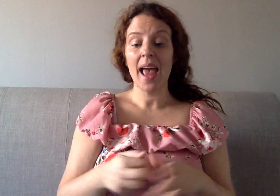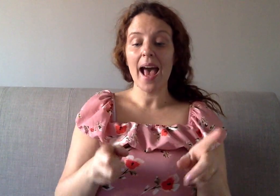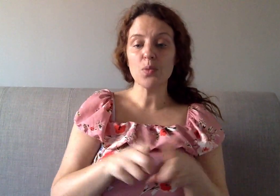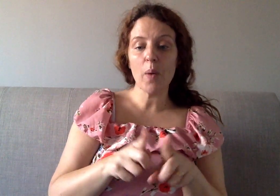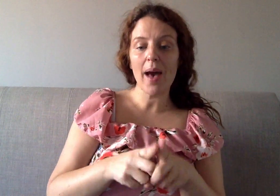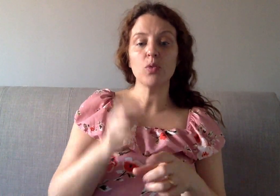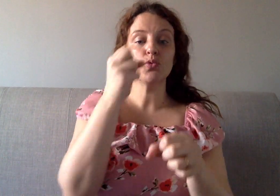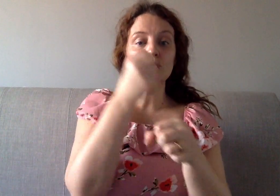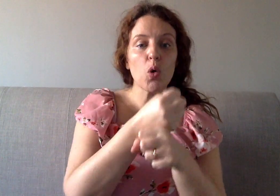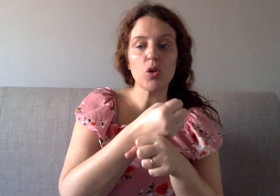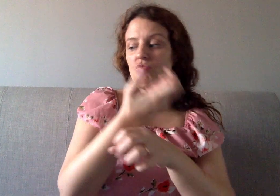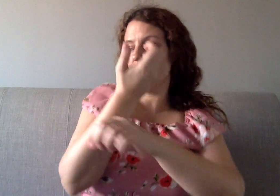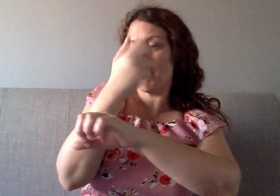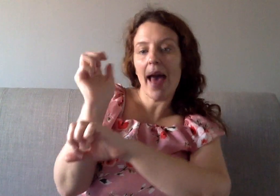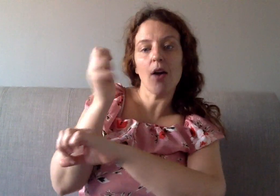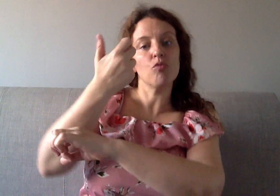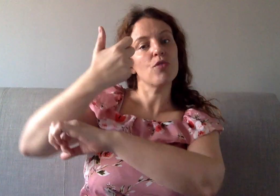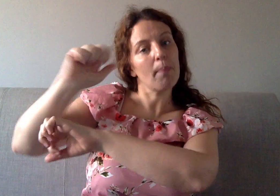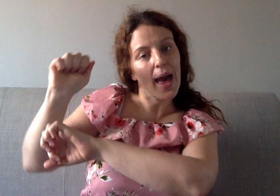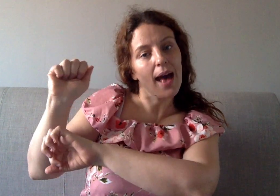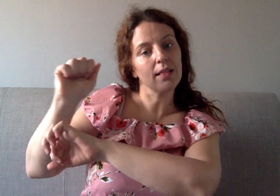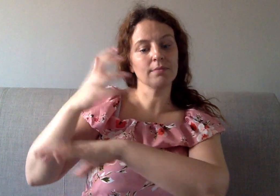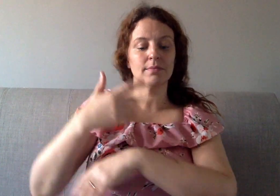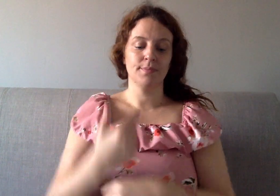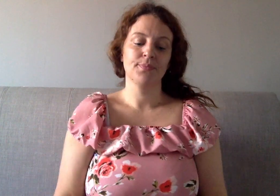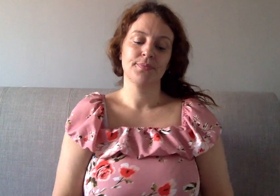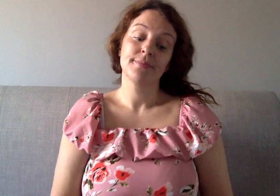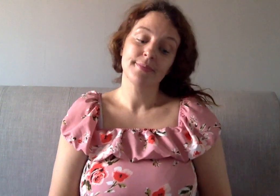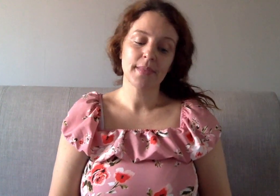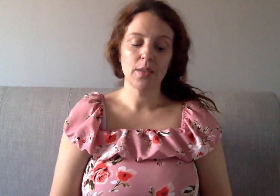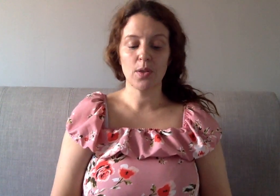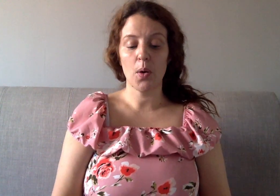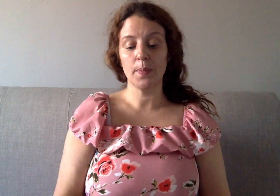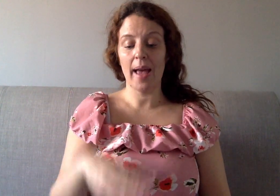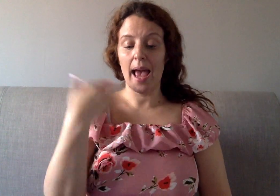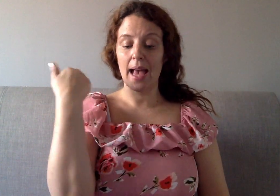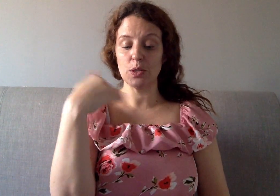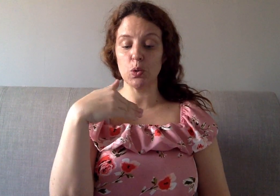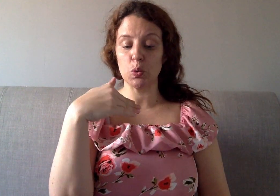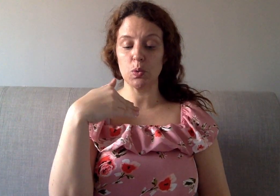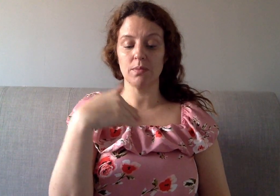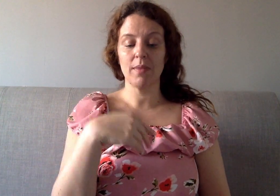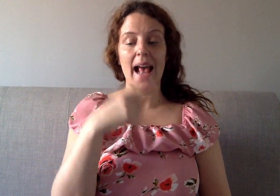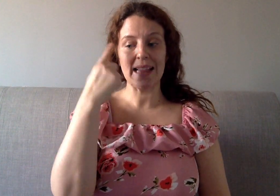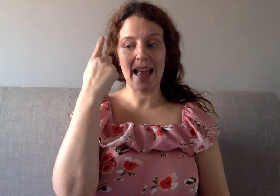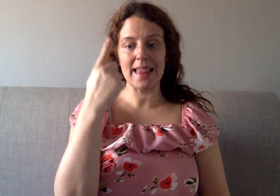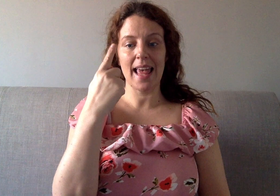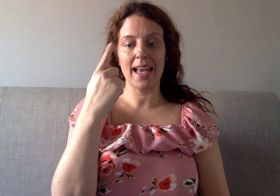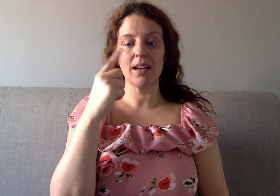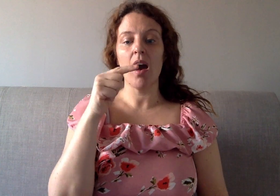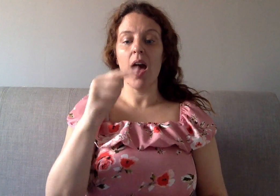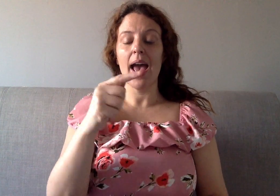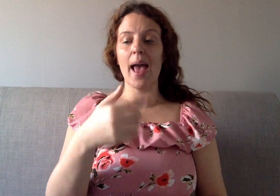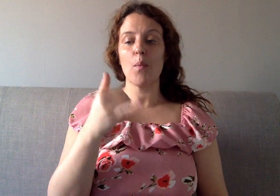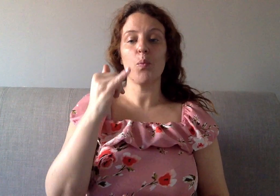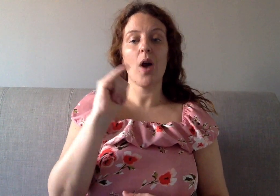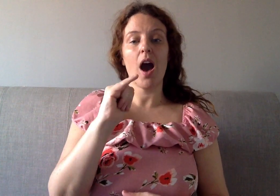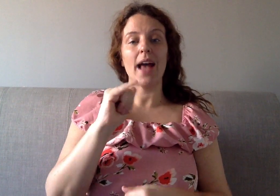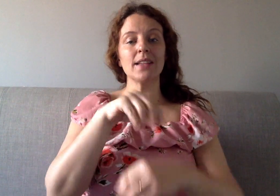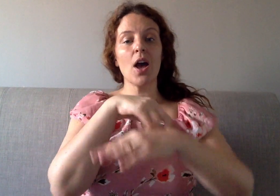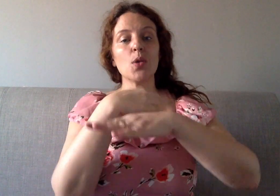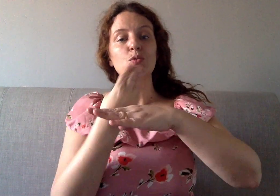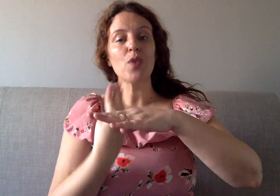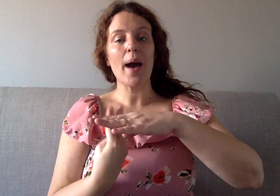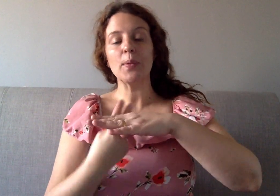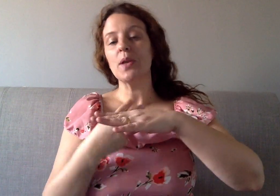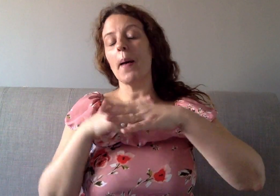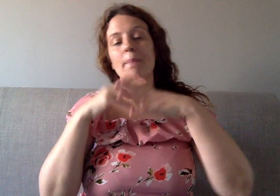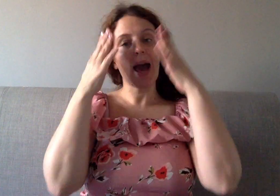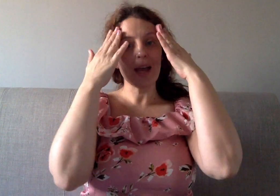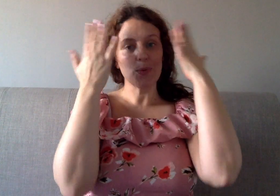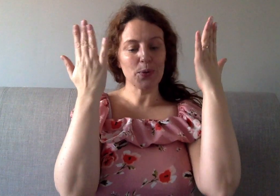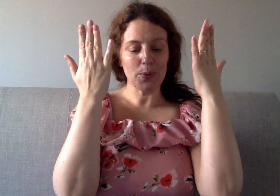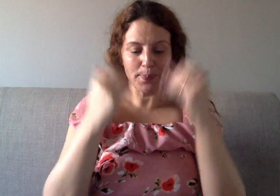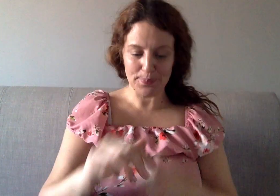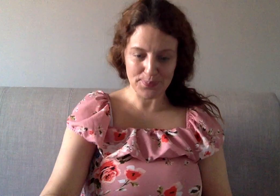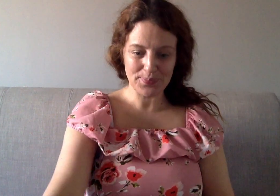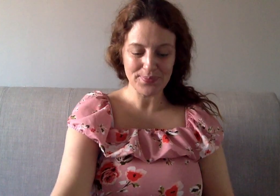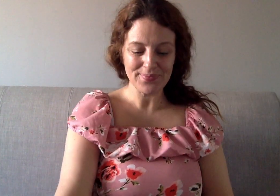As well George had rebelled so he was executed. I think he was by drowned in wine.